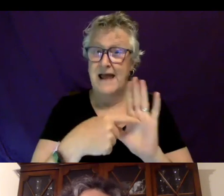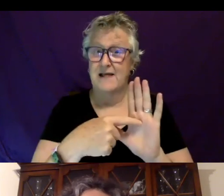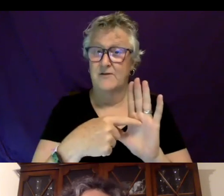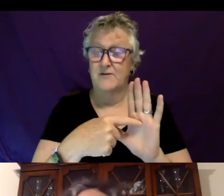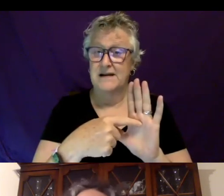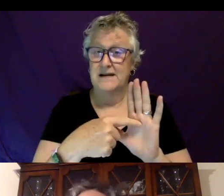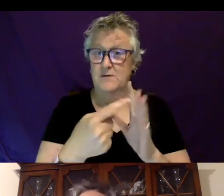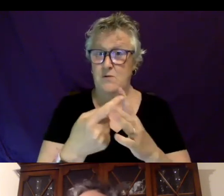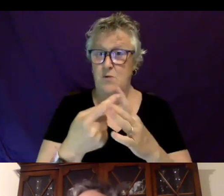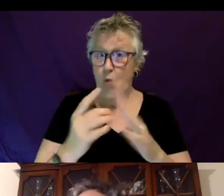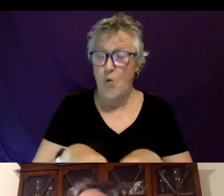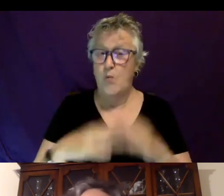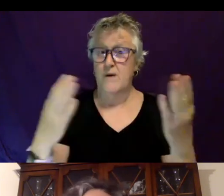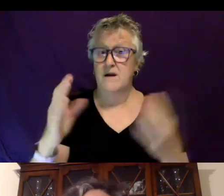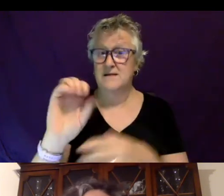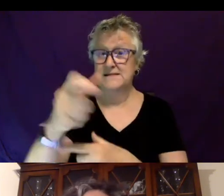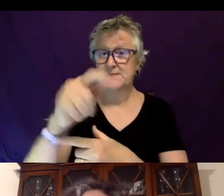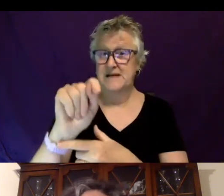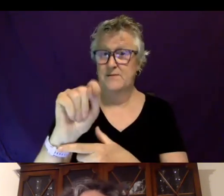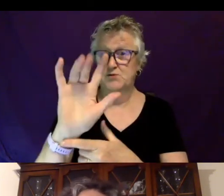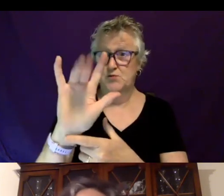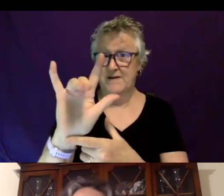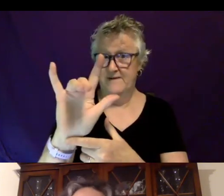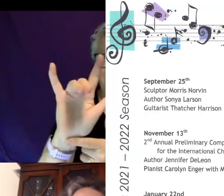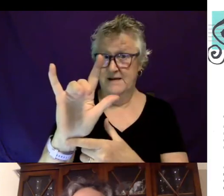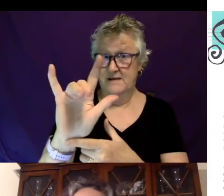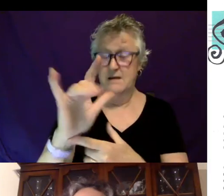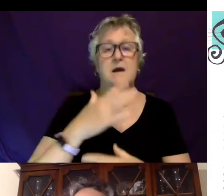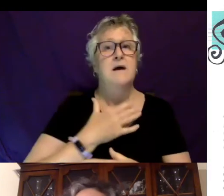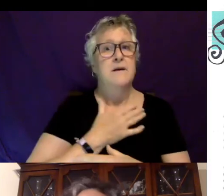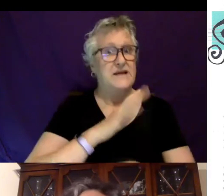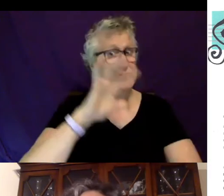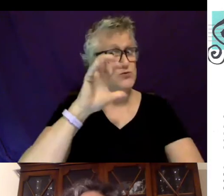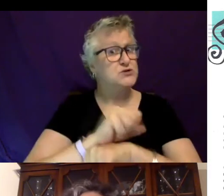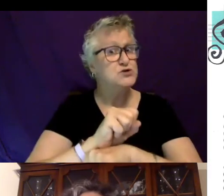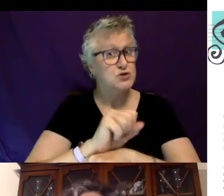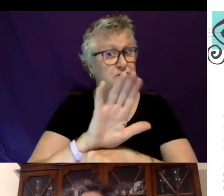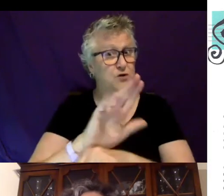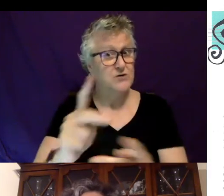Please reserve your spot through eventbrite.com, or via our website dracutarts.com.